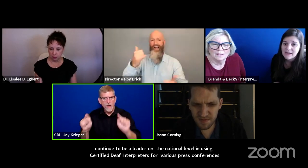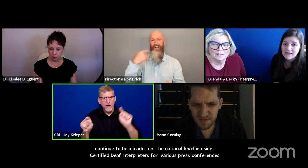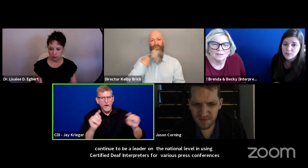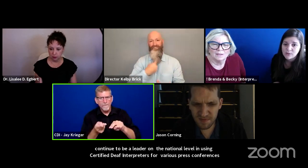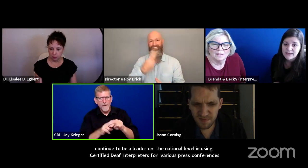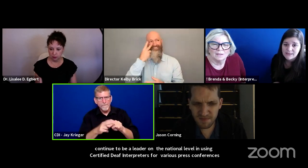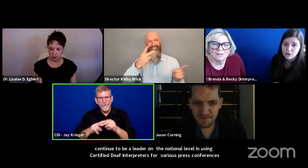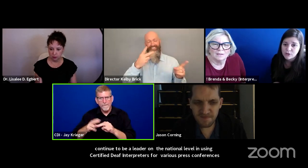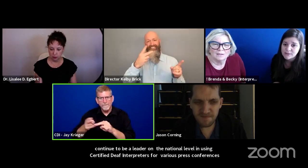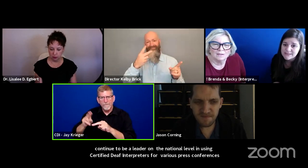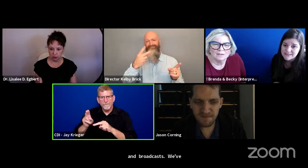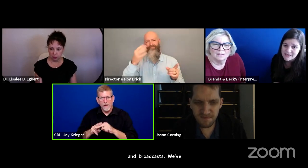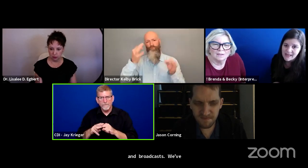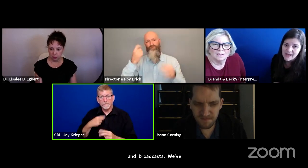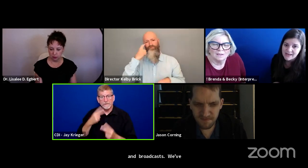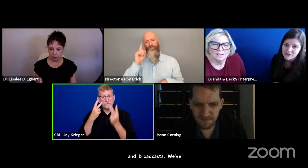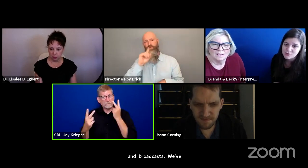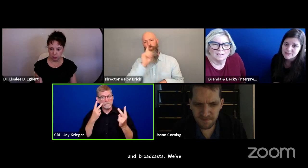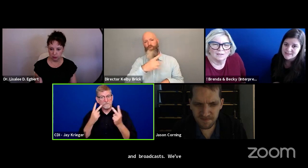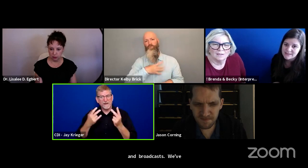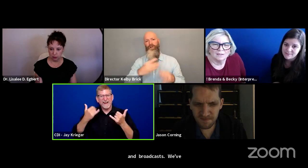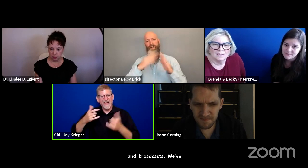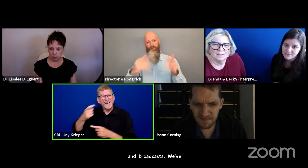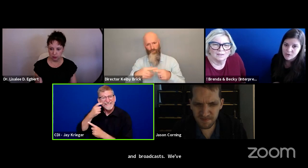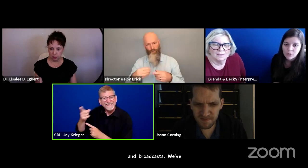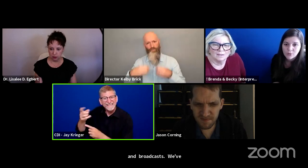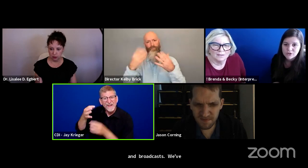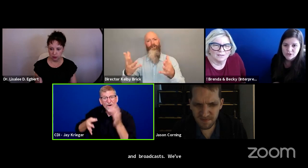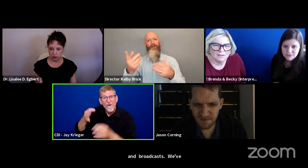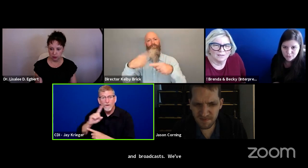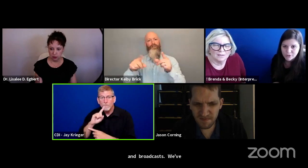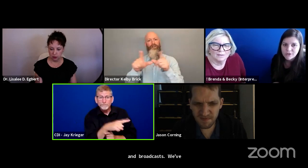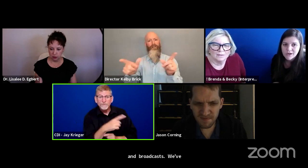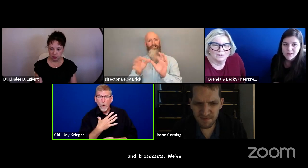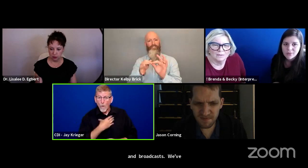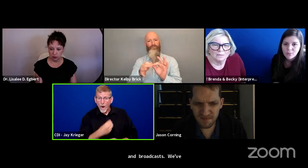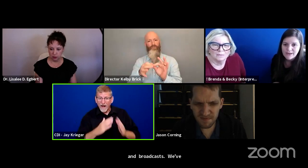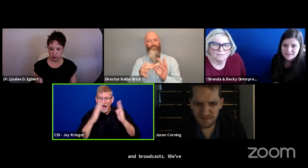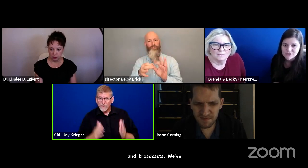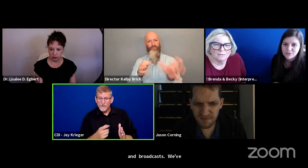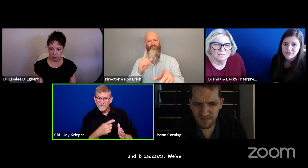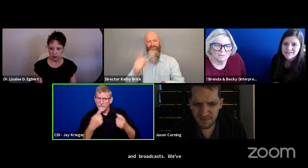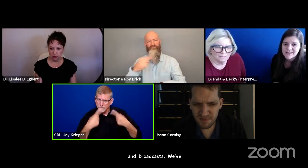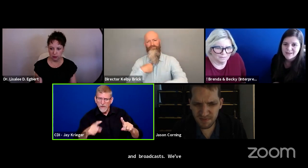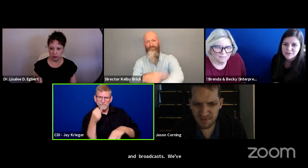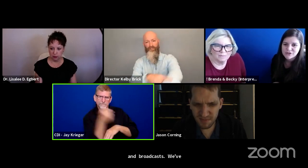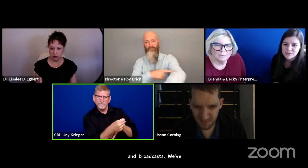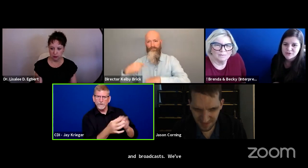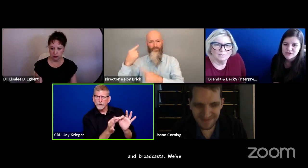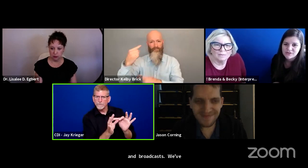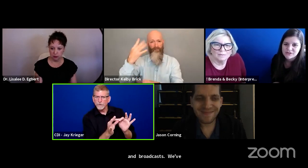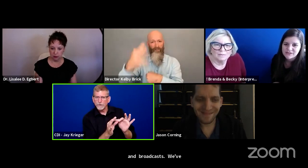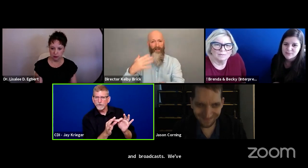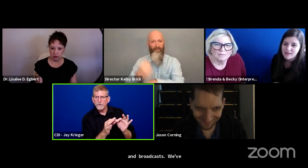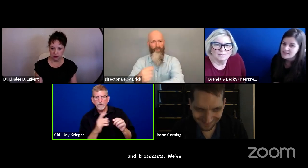Again, we're gaining more notice. And as you see, the court just ordered the White House to provide sign language interpreters on the screen as well.